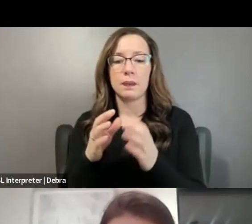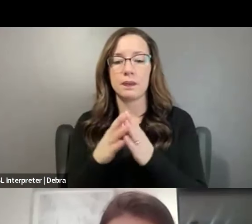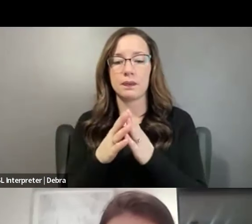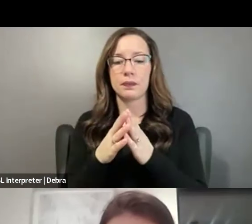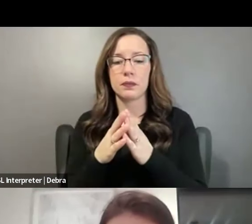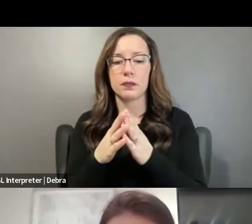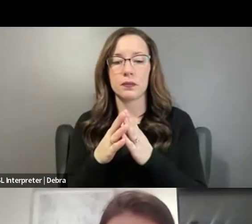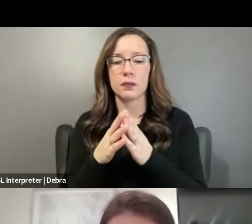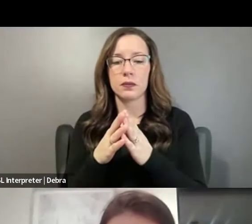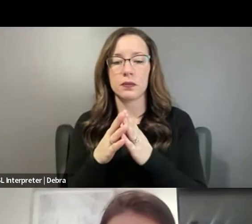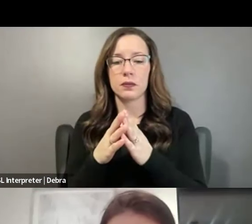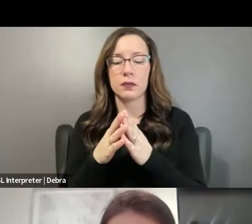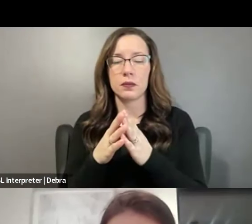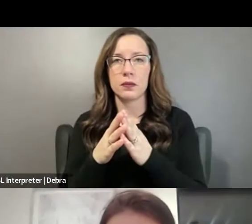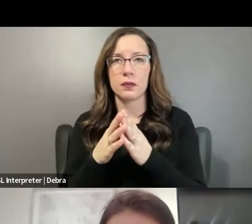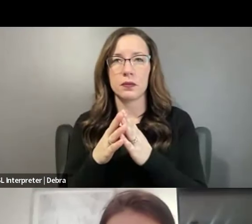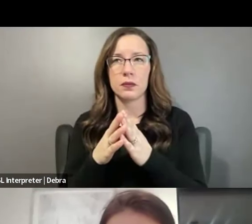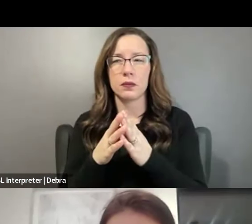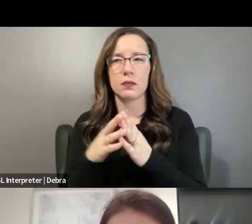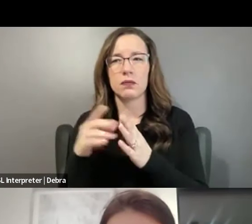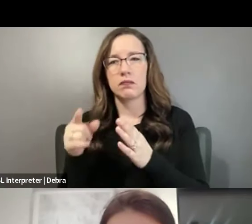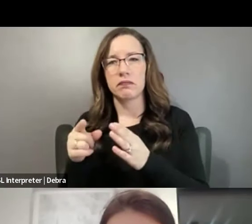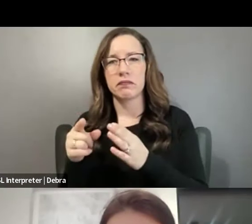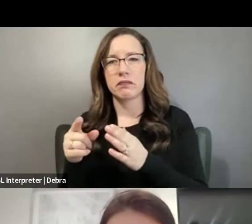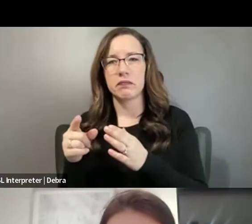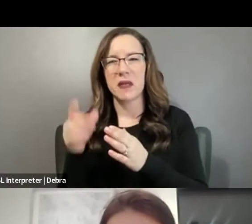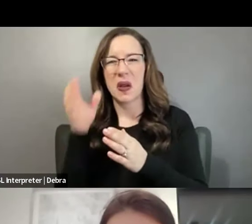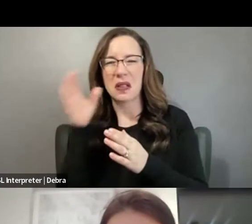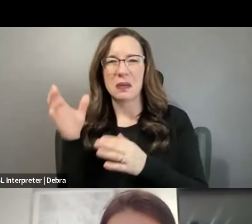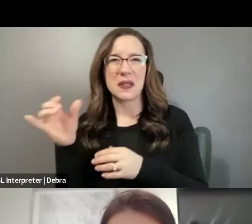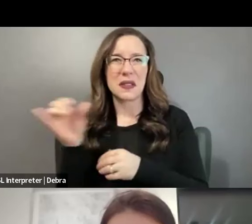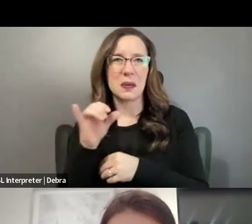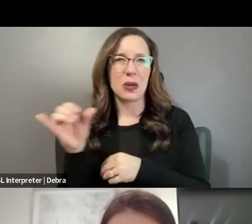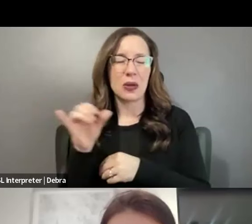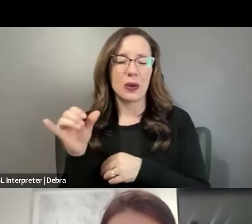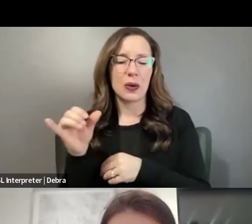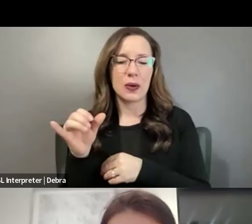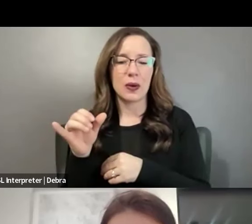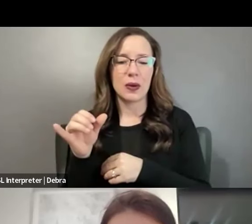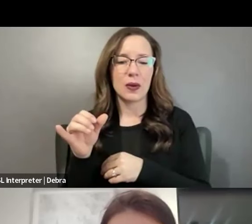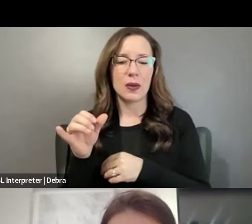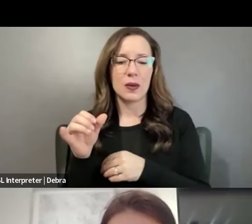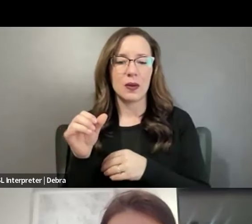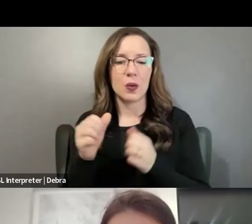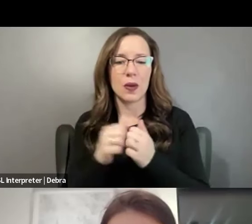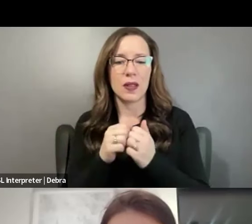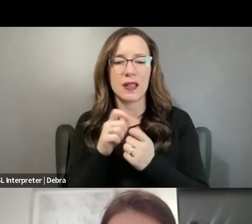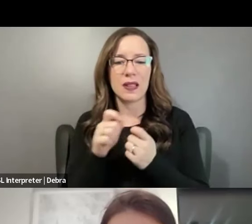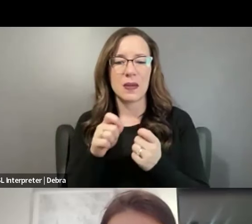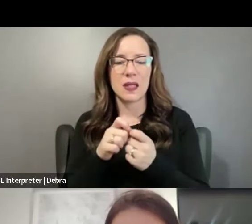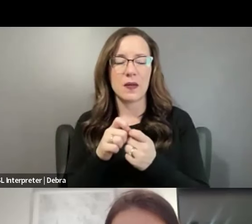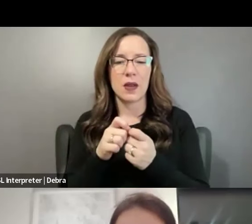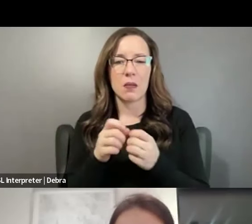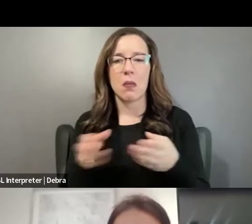I think that is a pretty good summary overall.